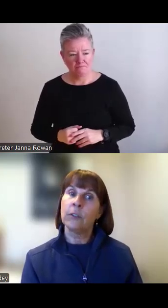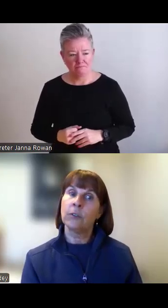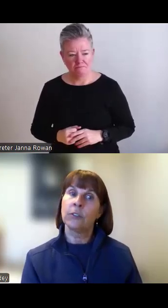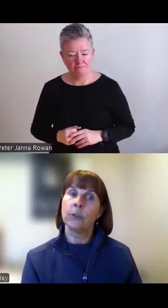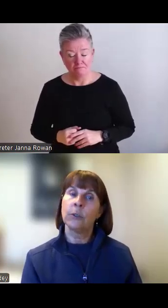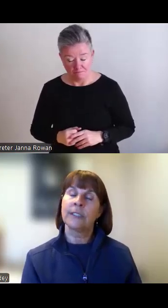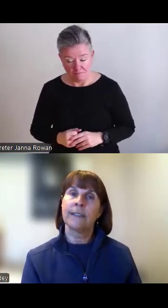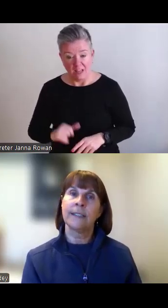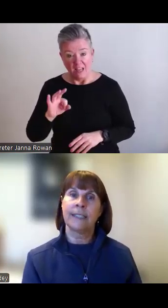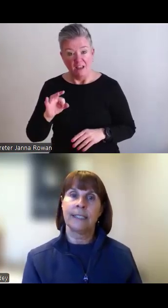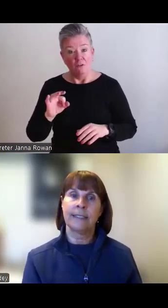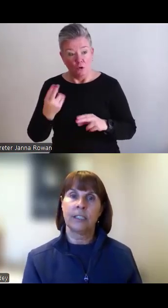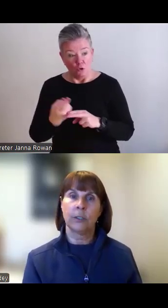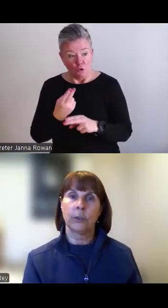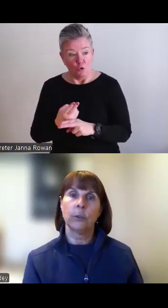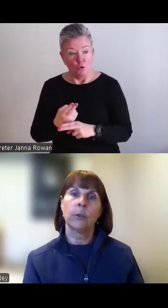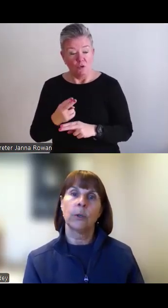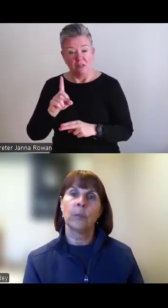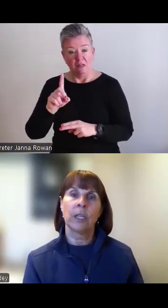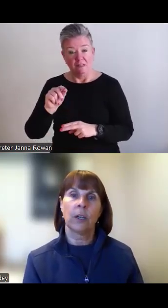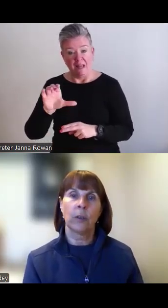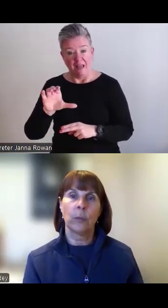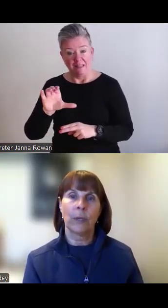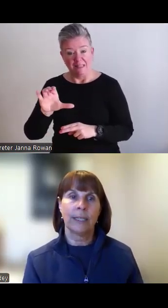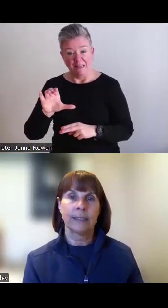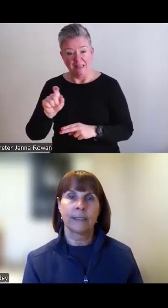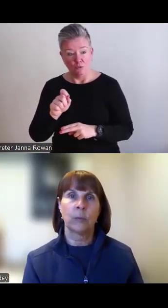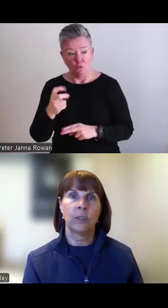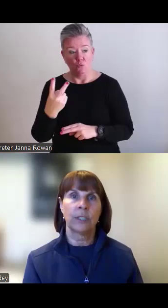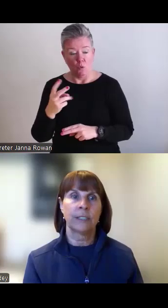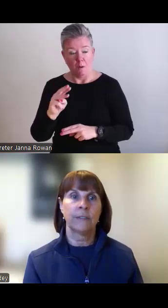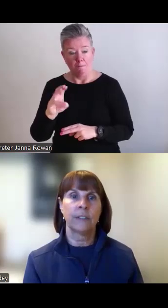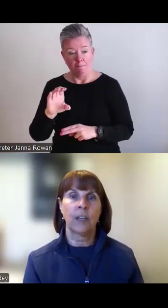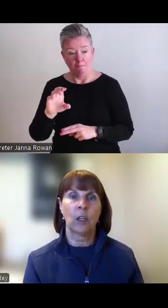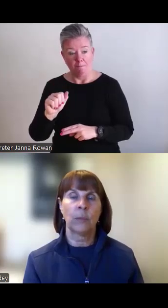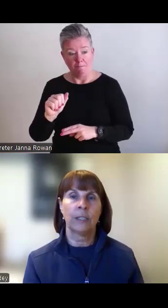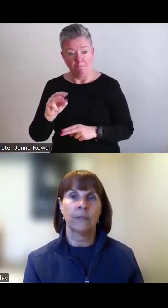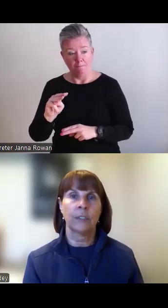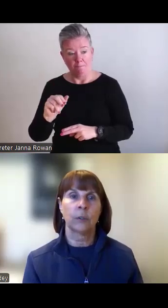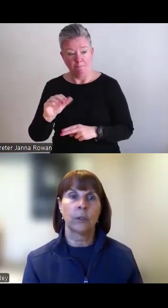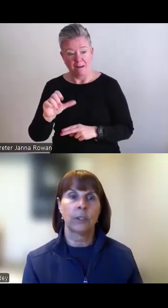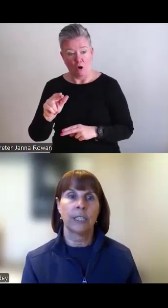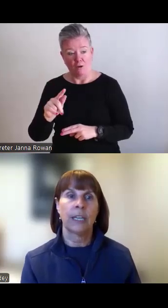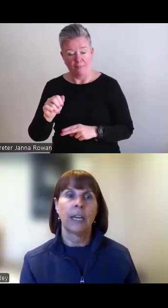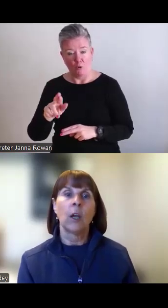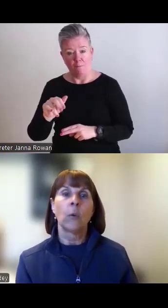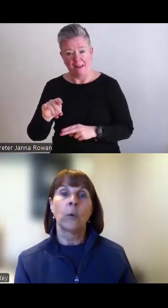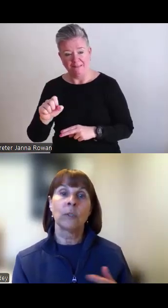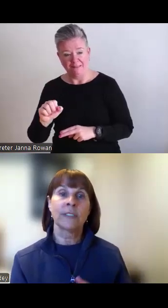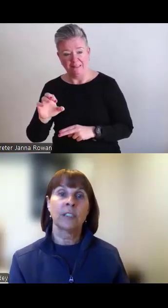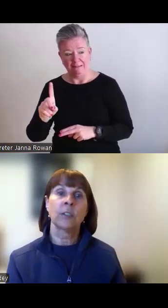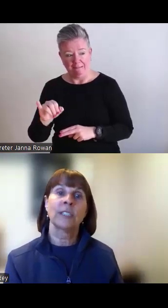If you do send the DAYC-2 or the MacArthur Bates Communicative Development Inventory, we will send